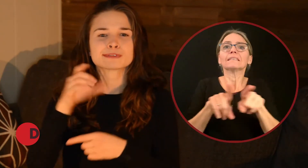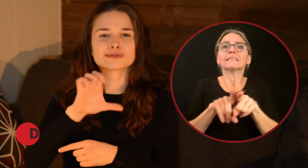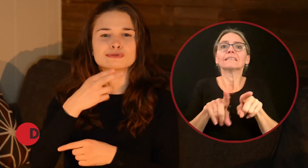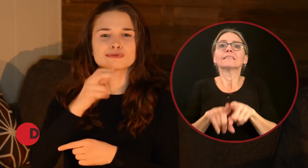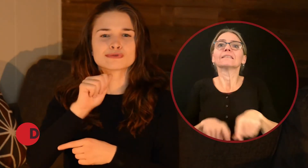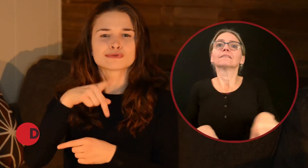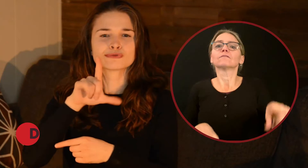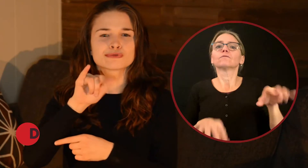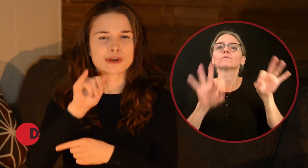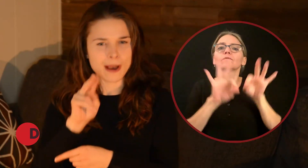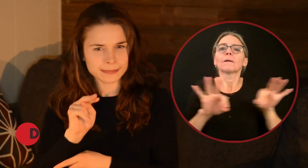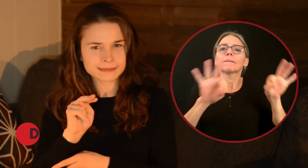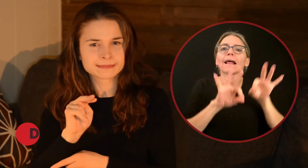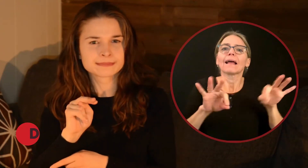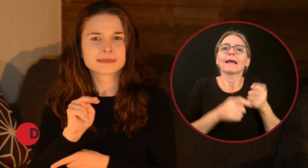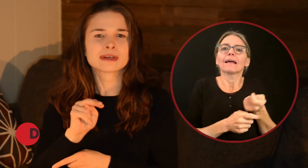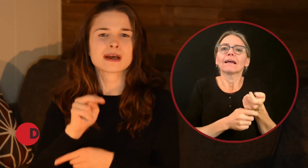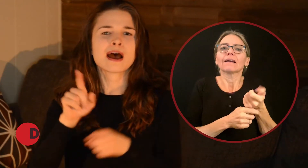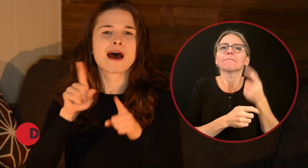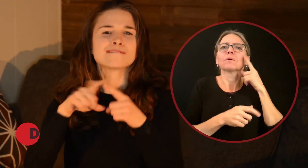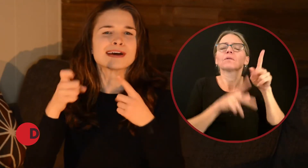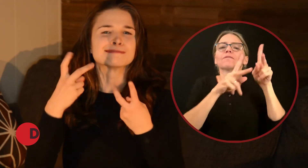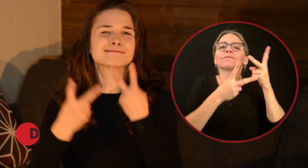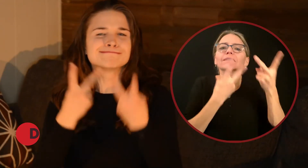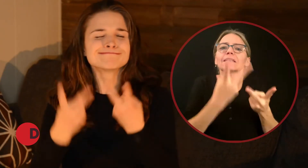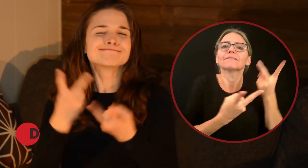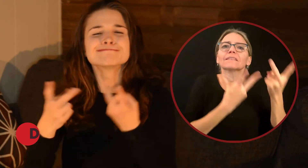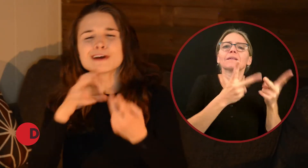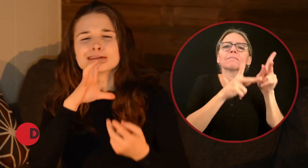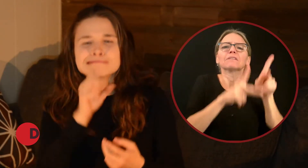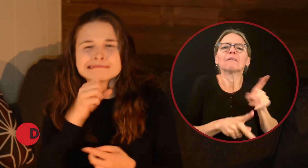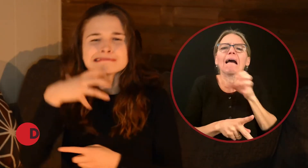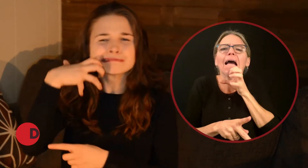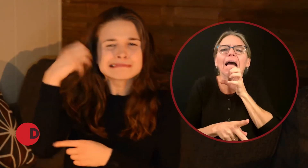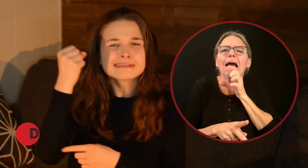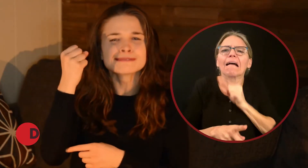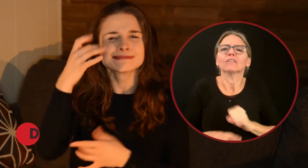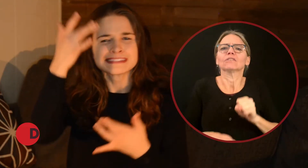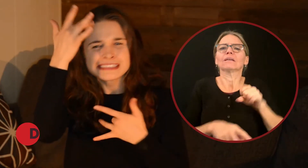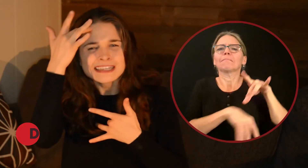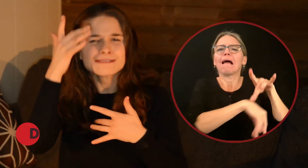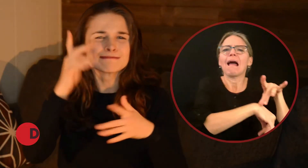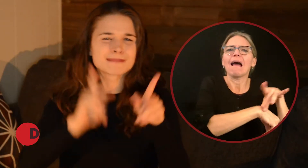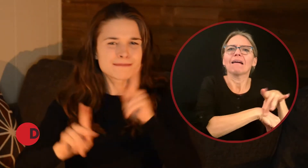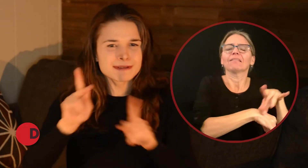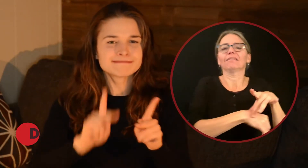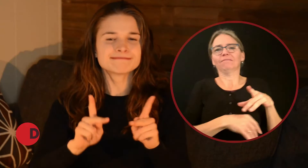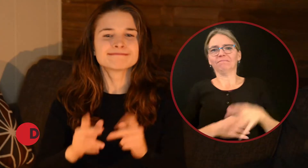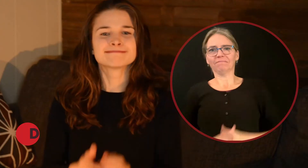The Chaplain also visited elderly and sick people.